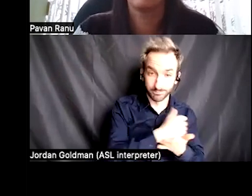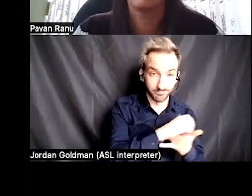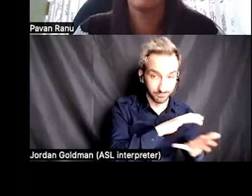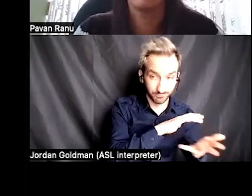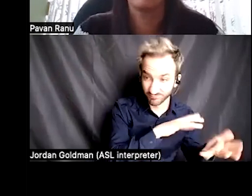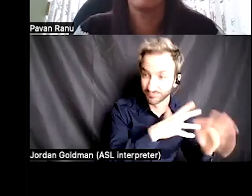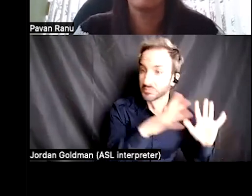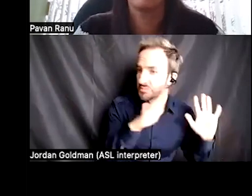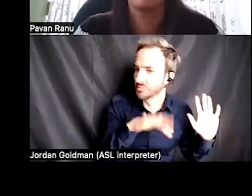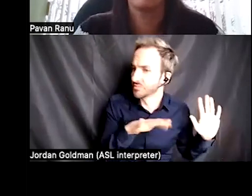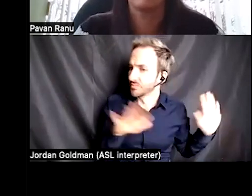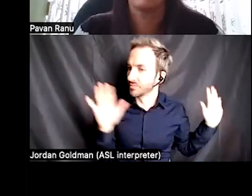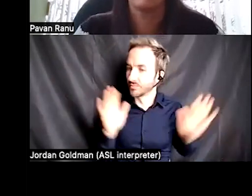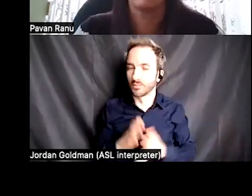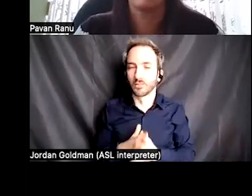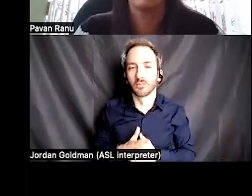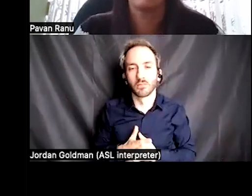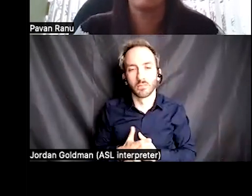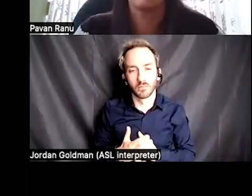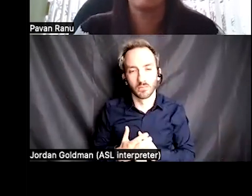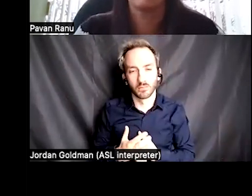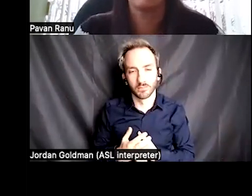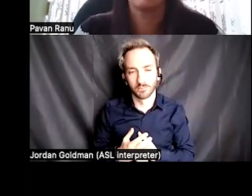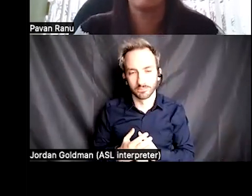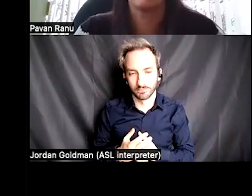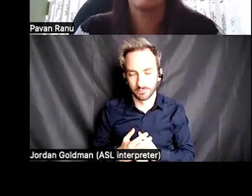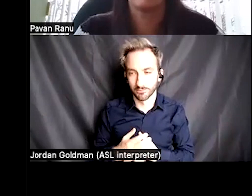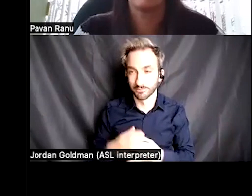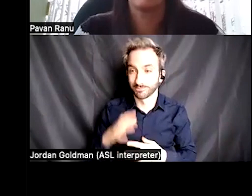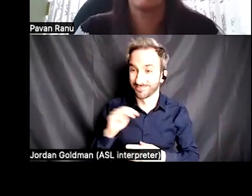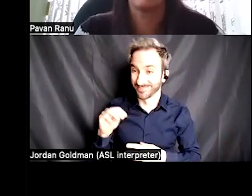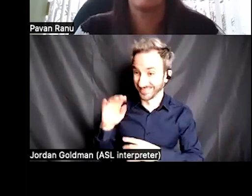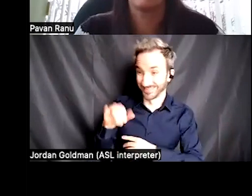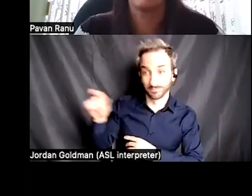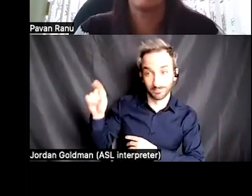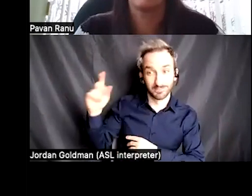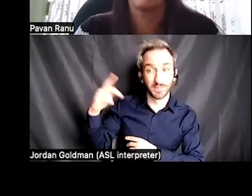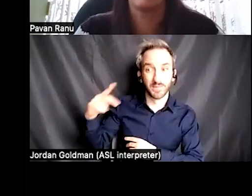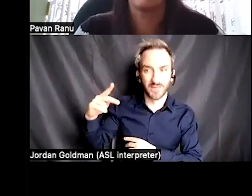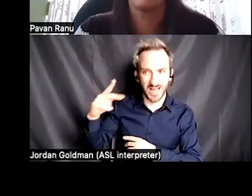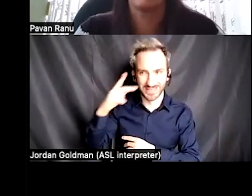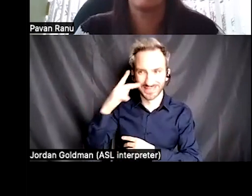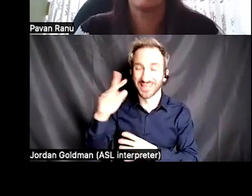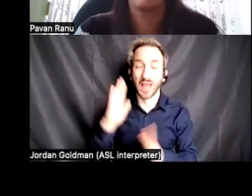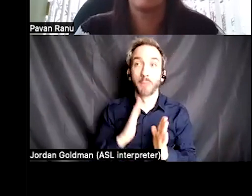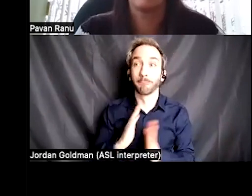Yeah, I think, Pavan, you're onto something here with the decline of organising and the rise of